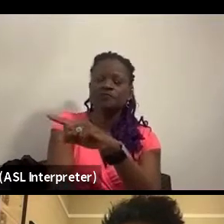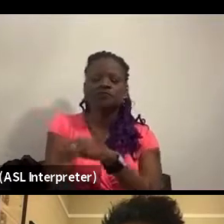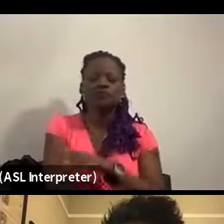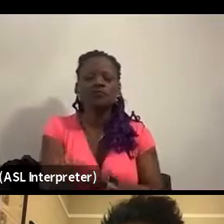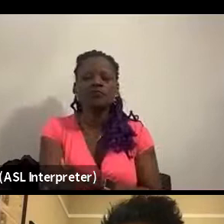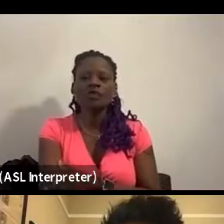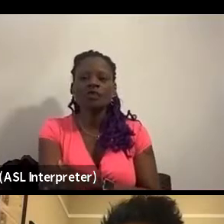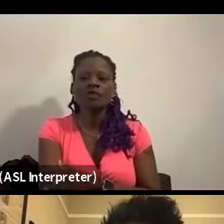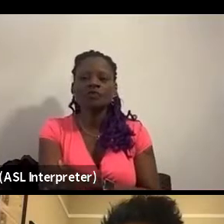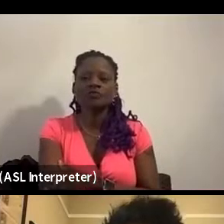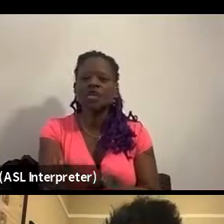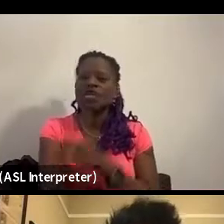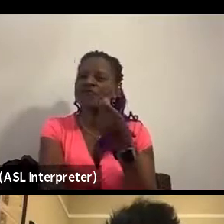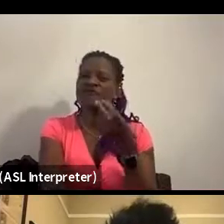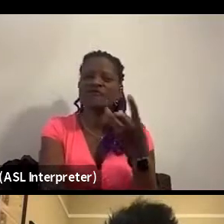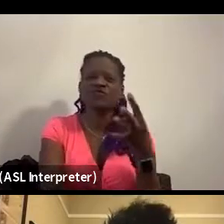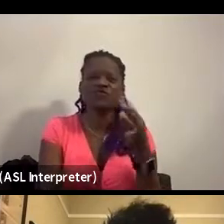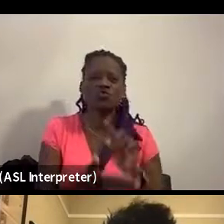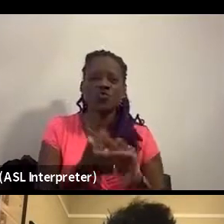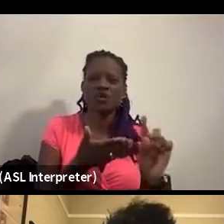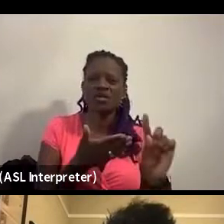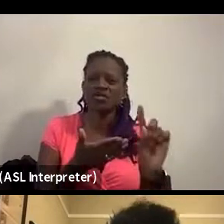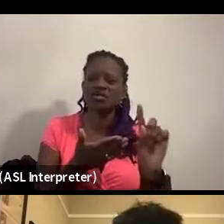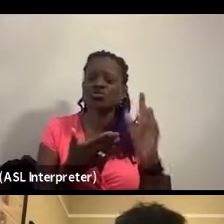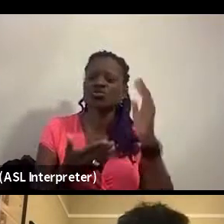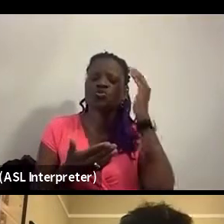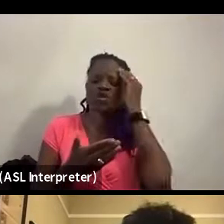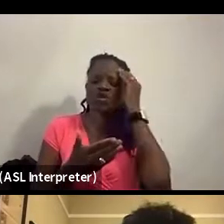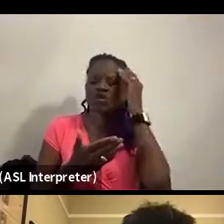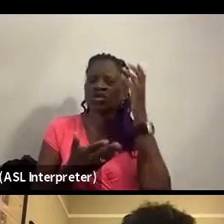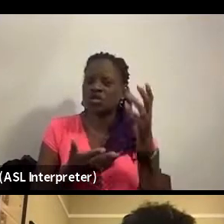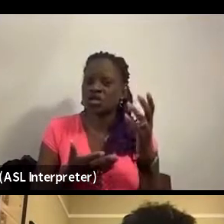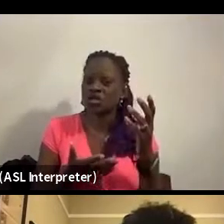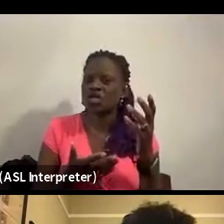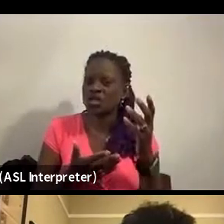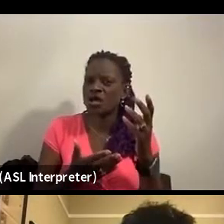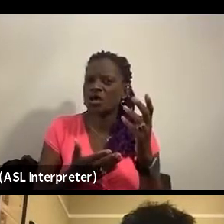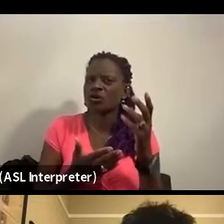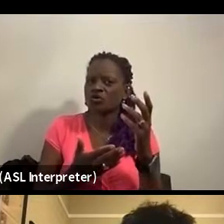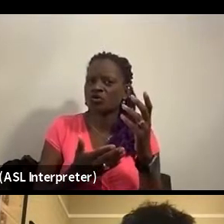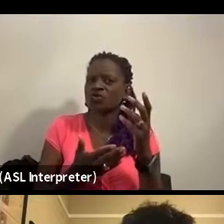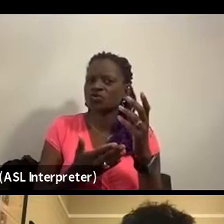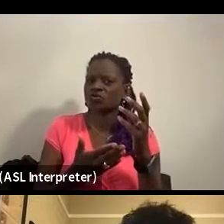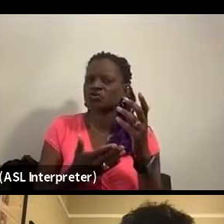many more of our residents will be successfully vaccinated.